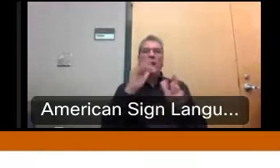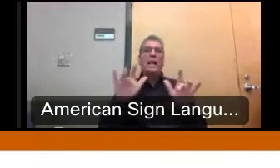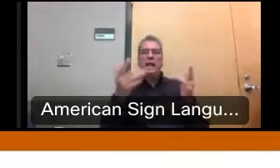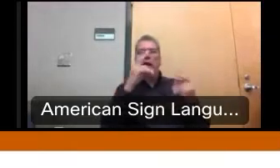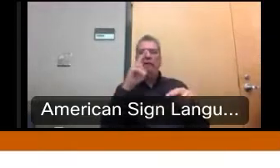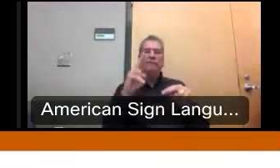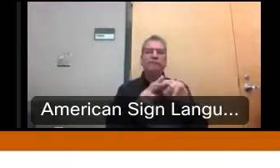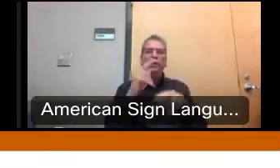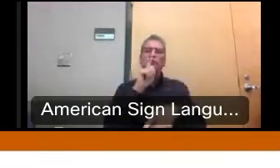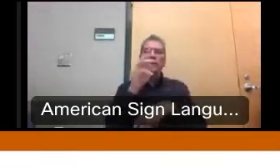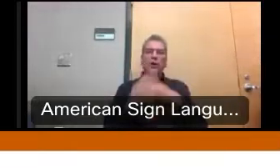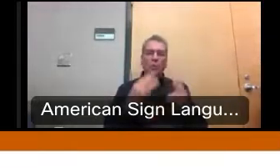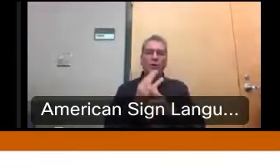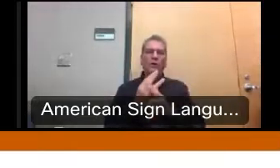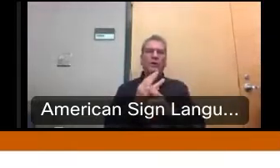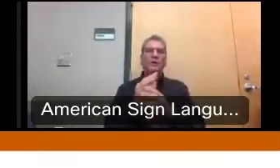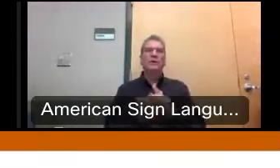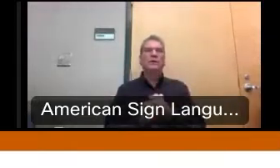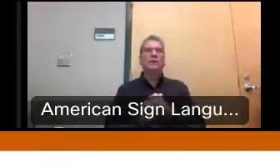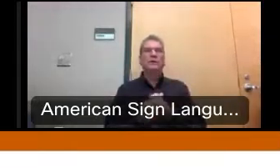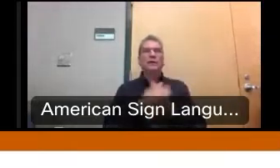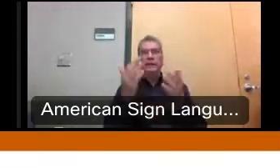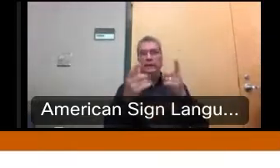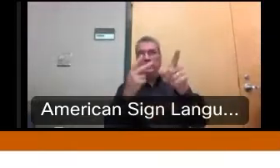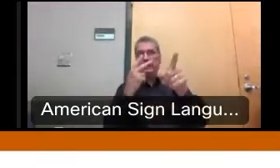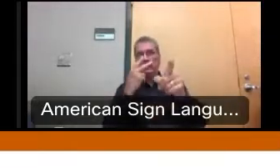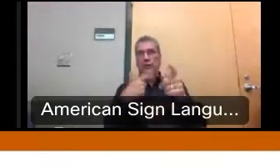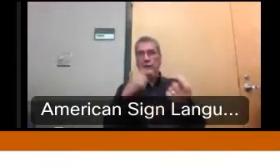lighter idea. Here you can see how we are changing the pronouns